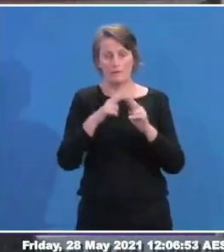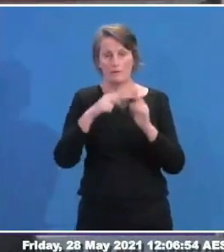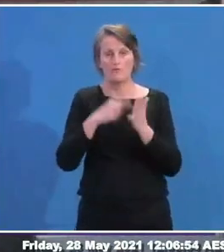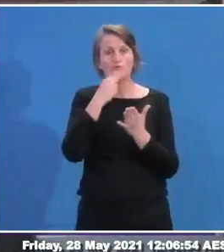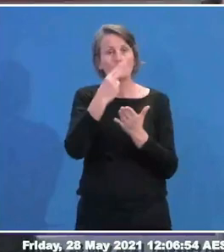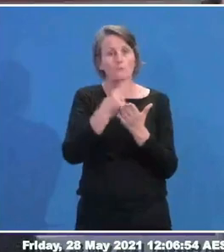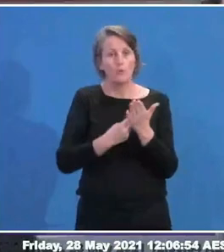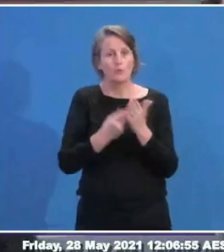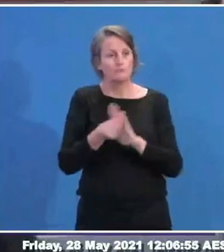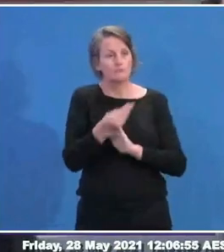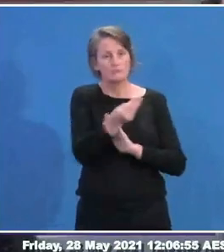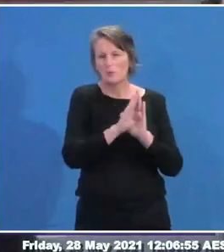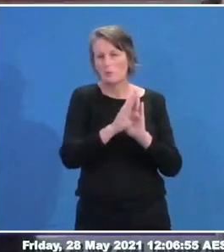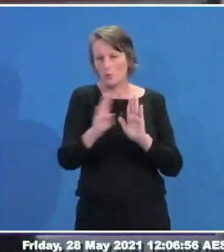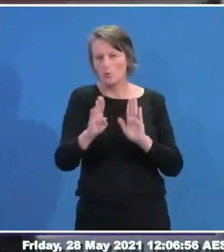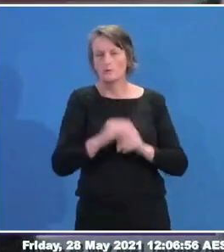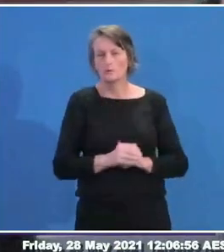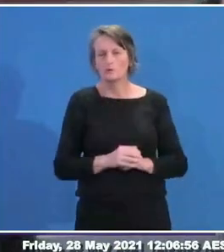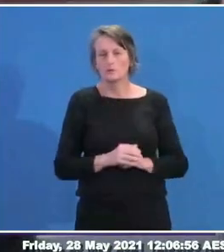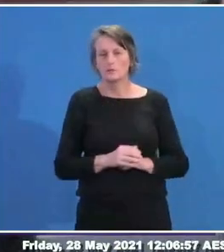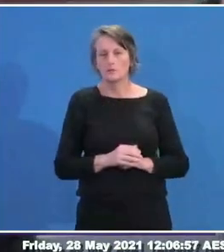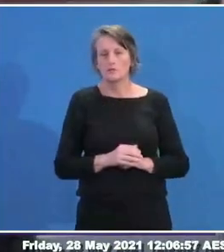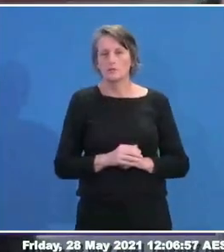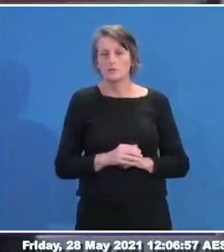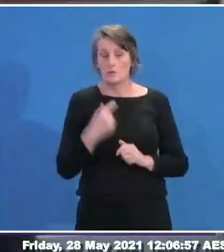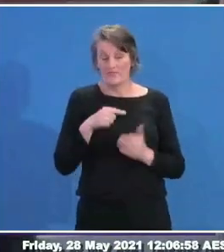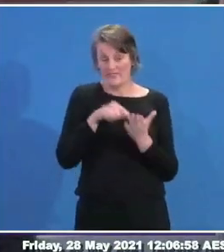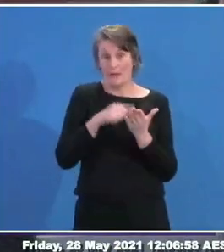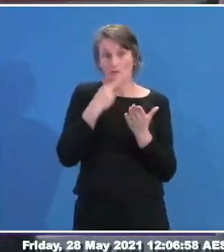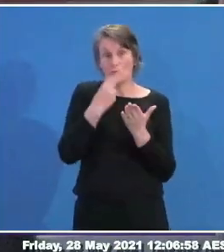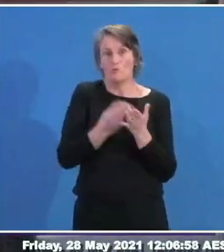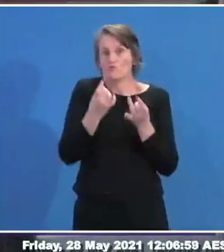prepared initially for the 22 August Board meeting.